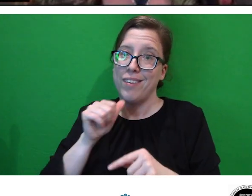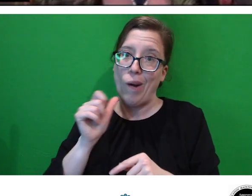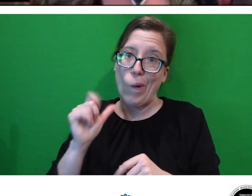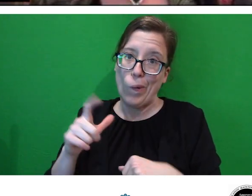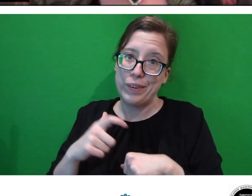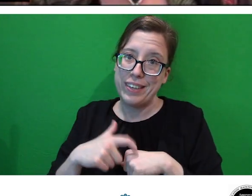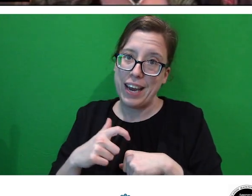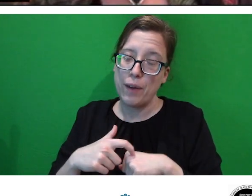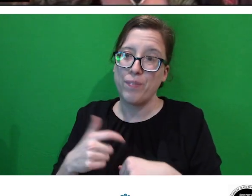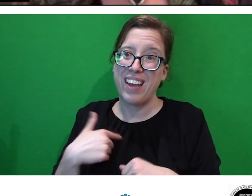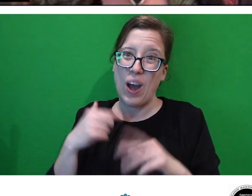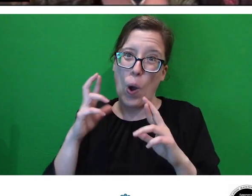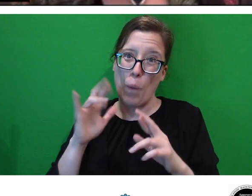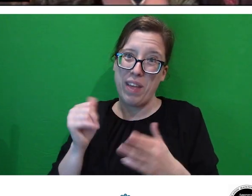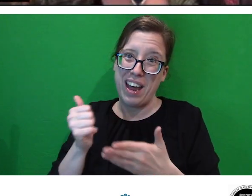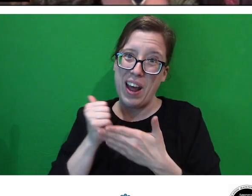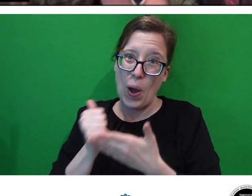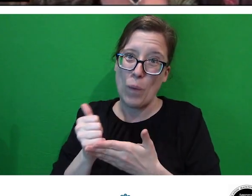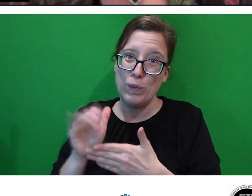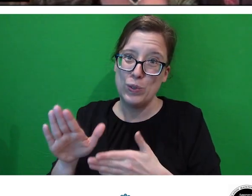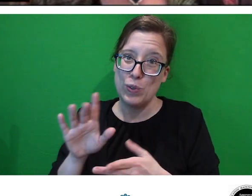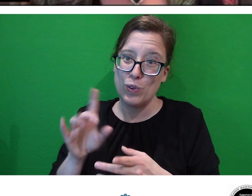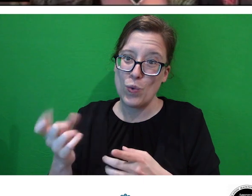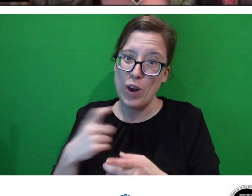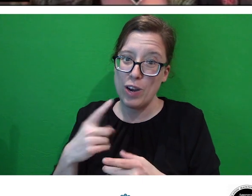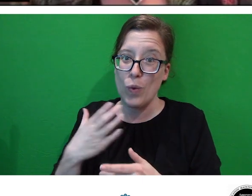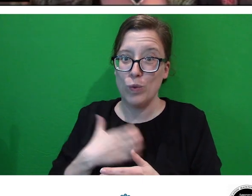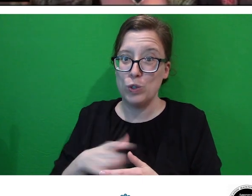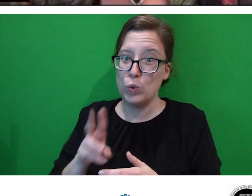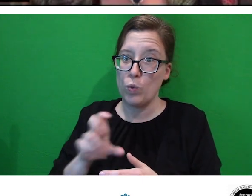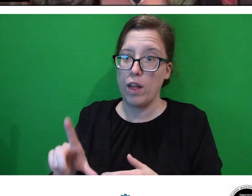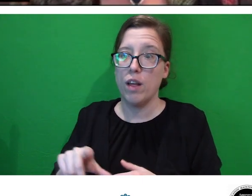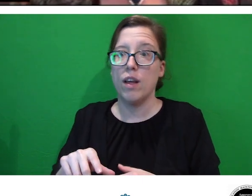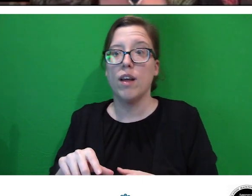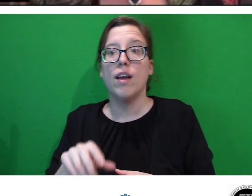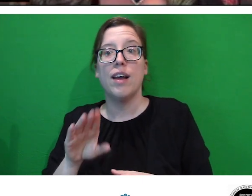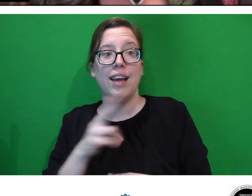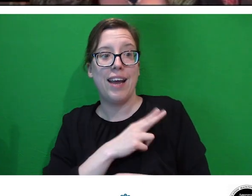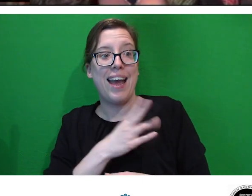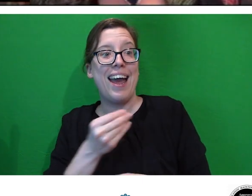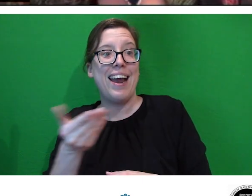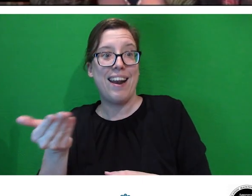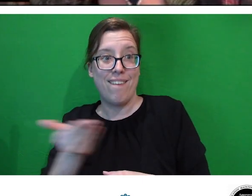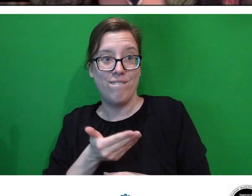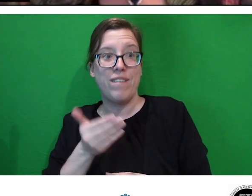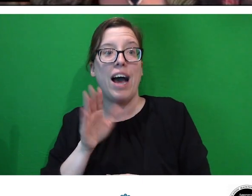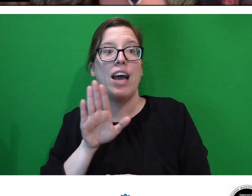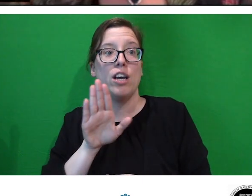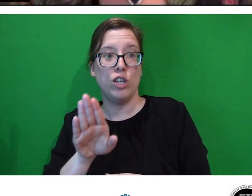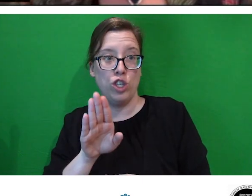And I've been successful with that sometimes. Not all the time.